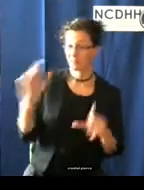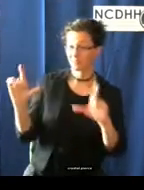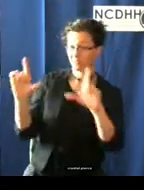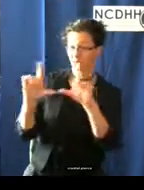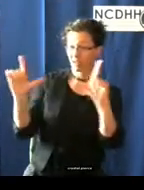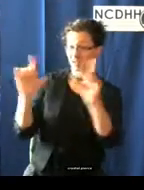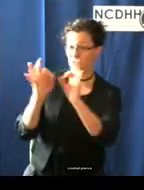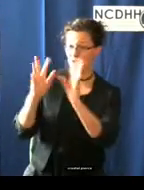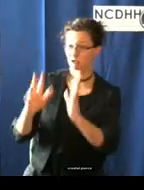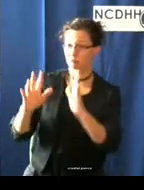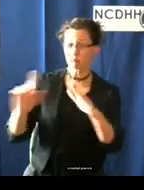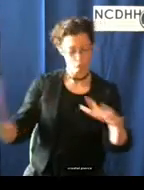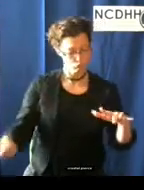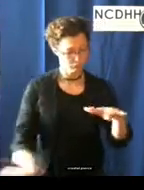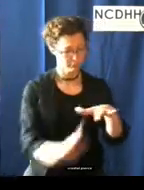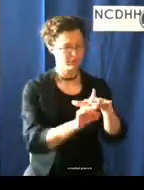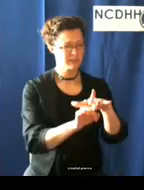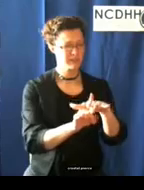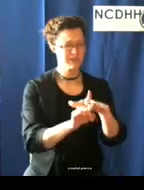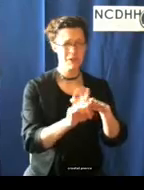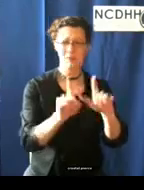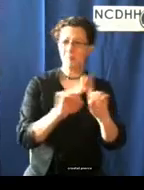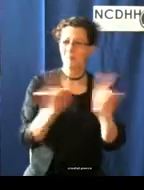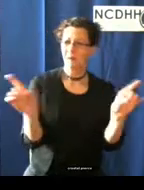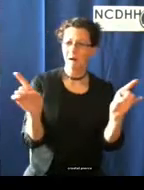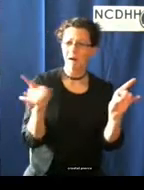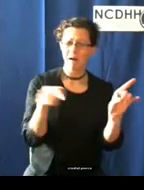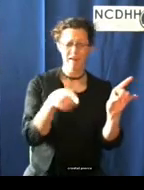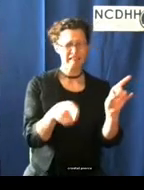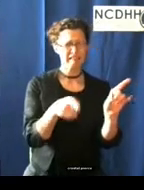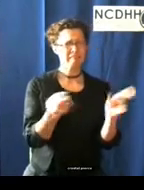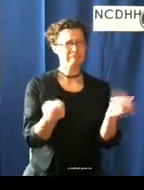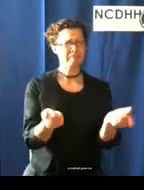NOT BEING PROVIDED EFFECTIVE COMMUNICATION YOU HAVE A RIGHT